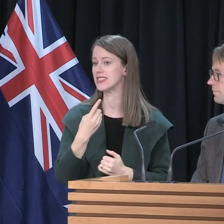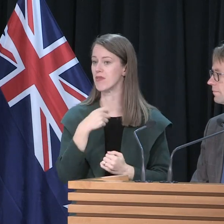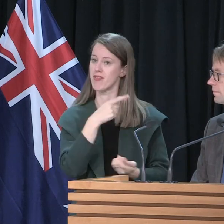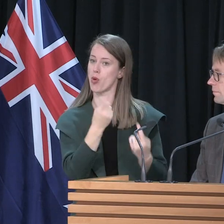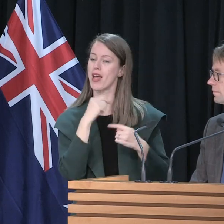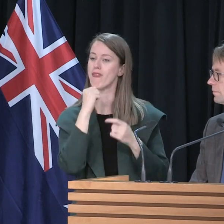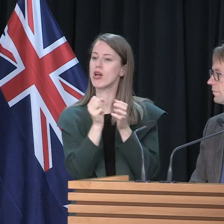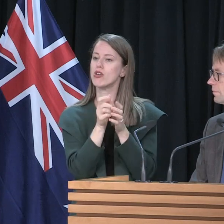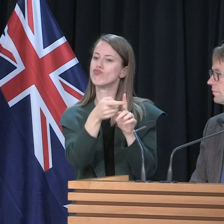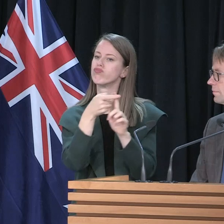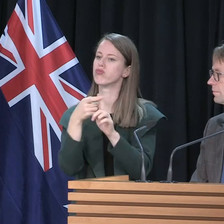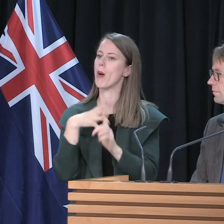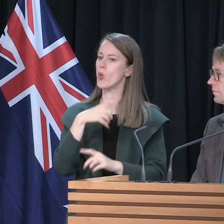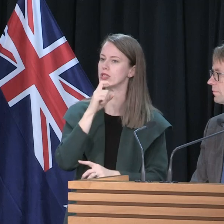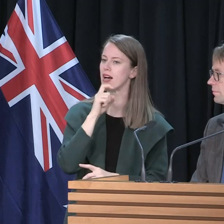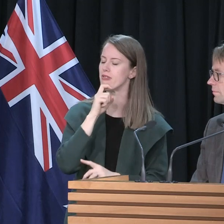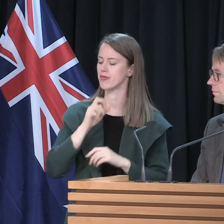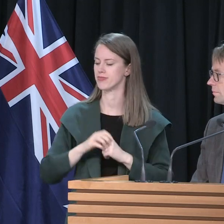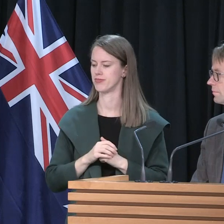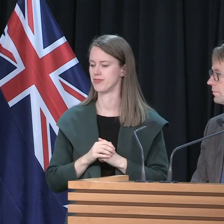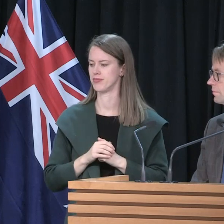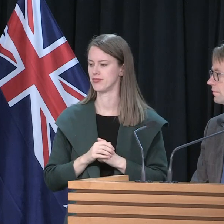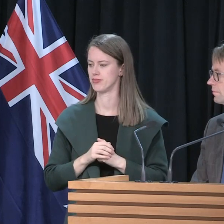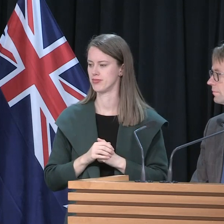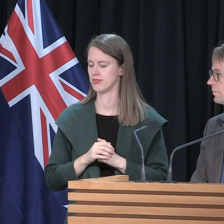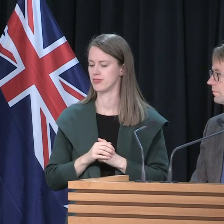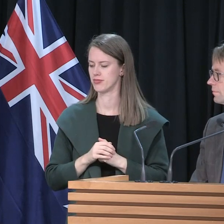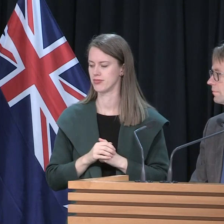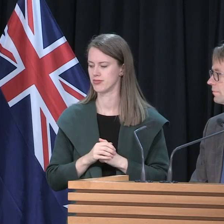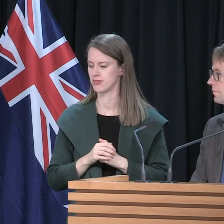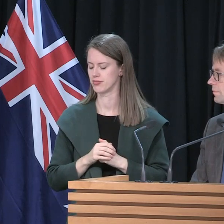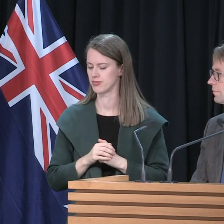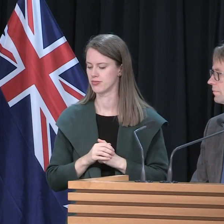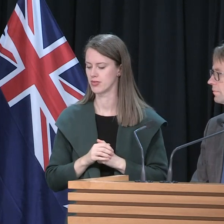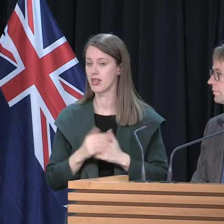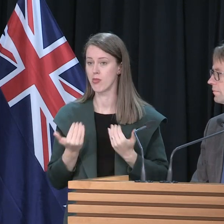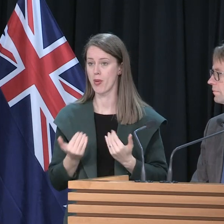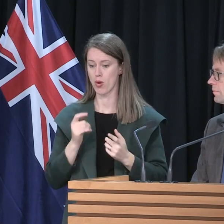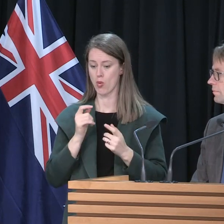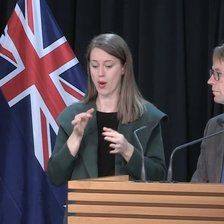advised that will be doubled to 20,000 using surge